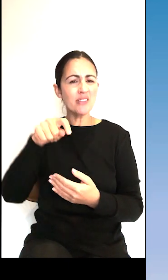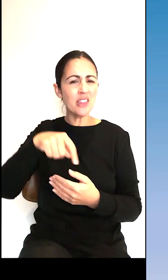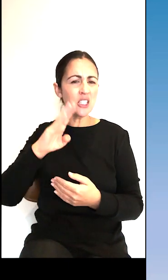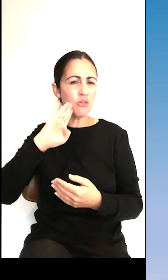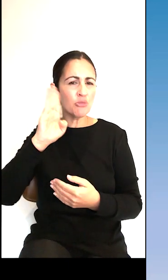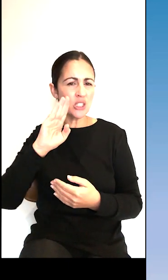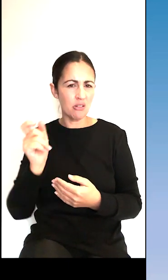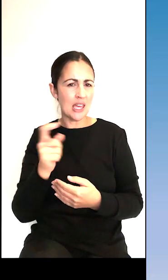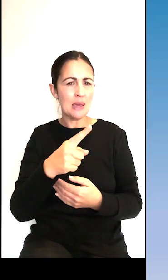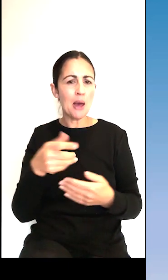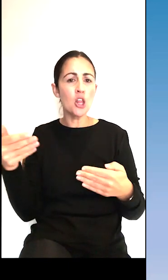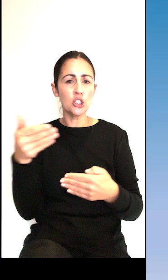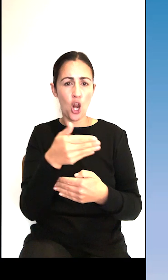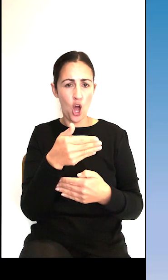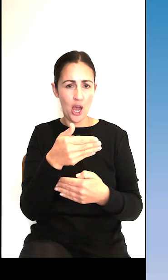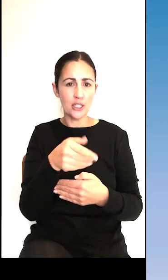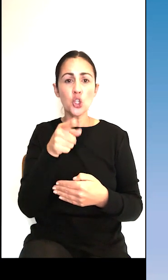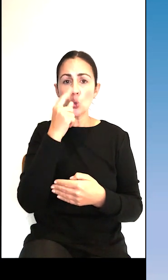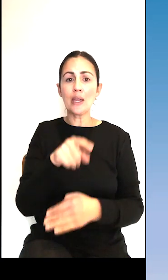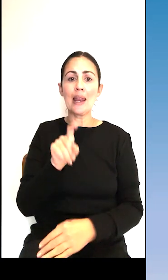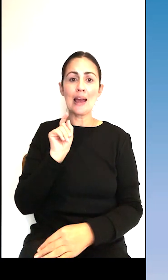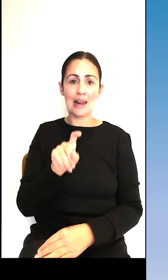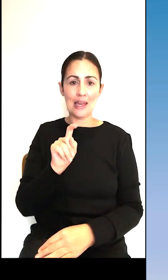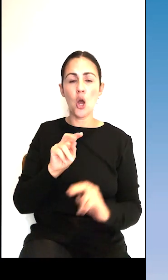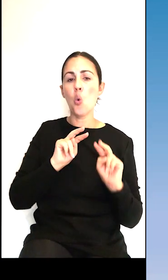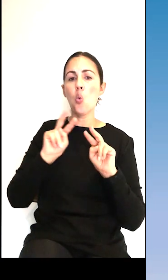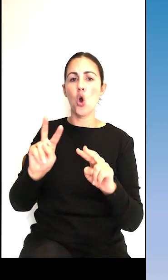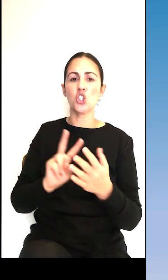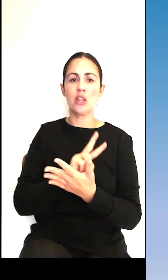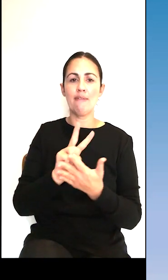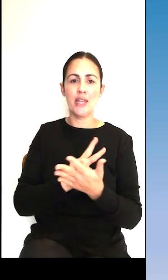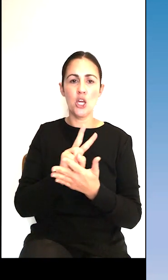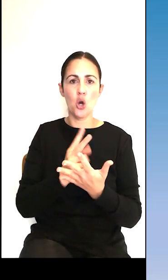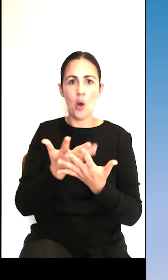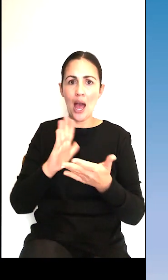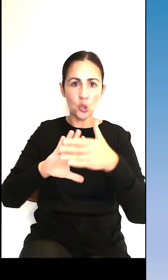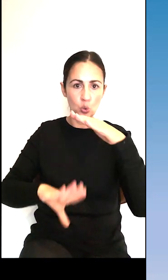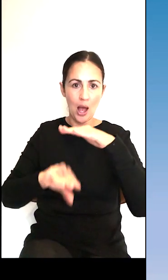session, and that actually has a link to a fantastic video which really steps through the process in detail